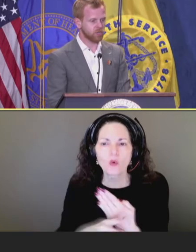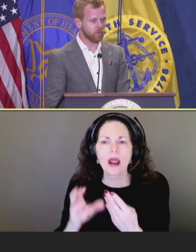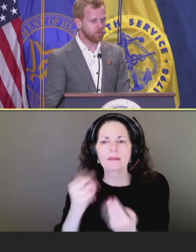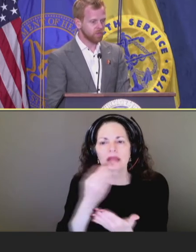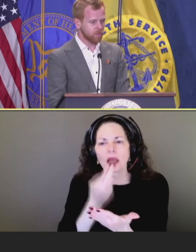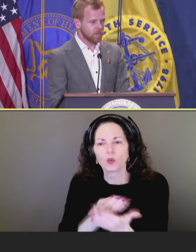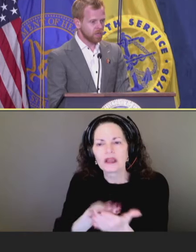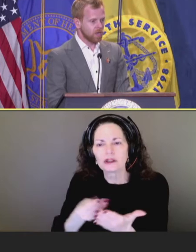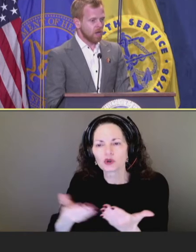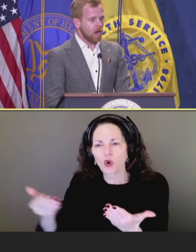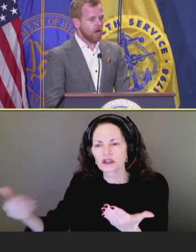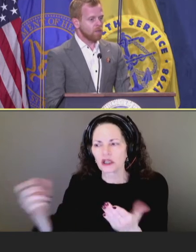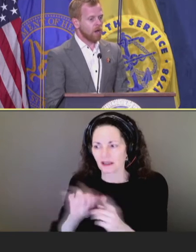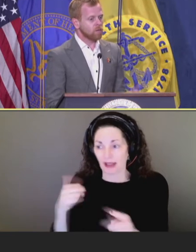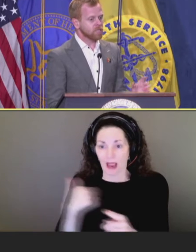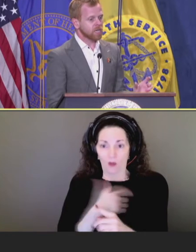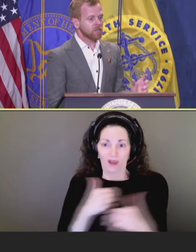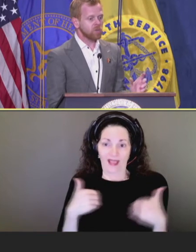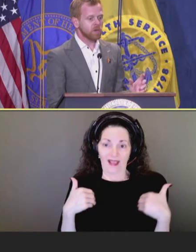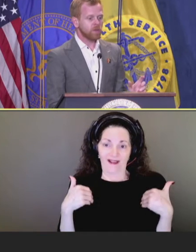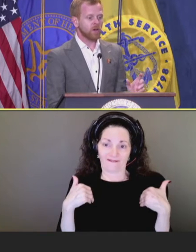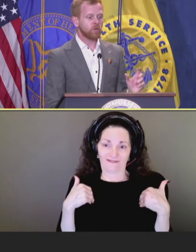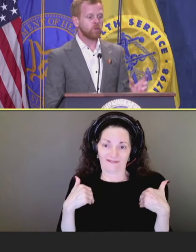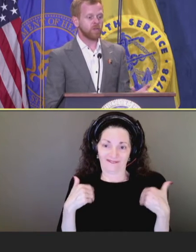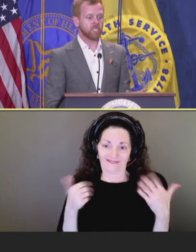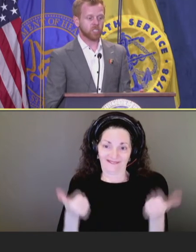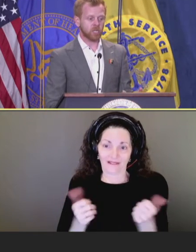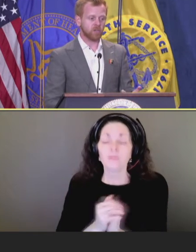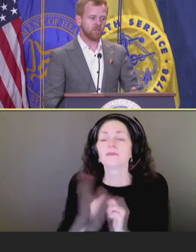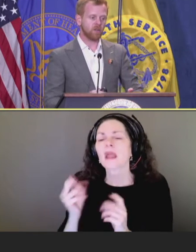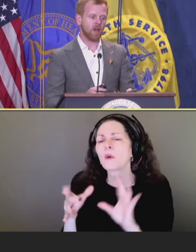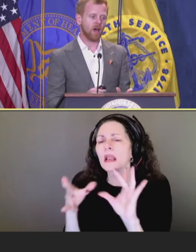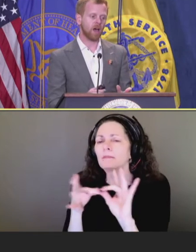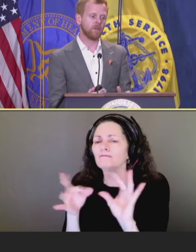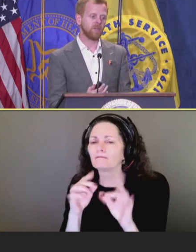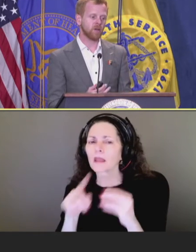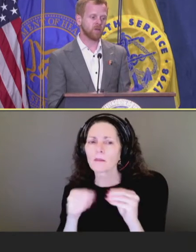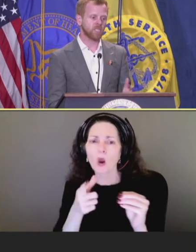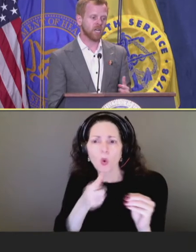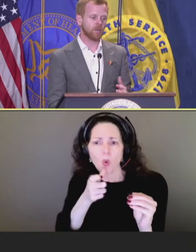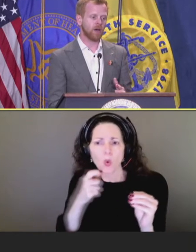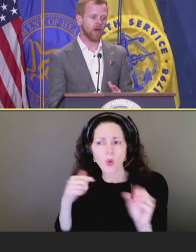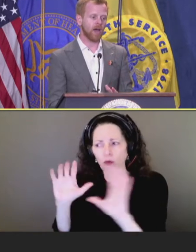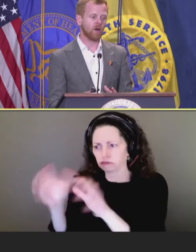So, I want to talk a little bit about who we serve. And then I want to talk about how